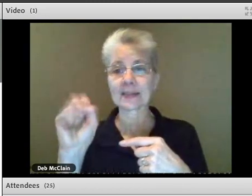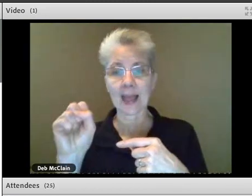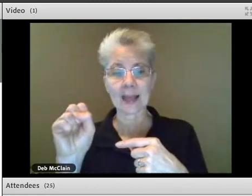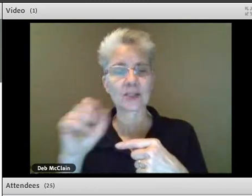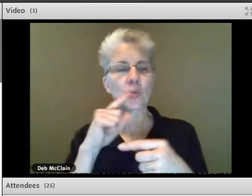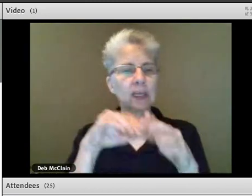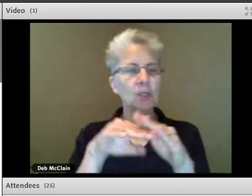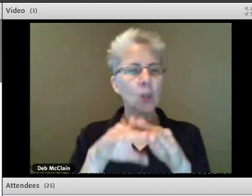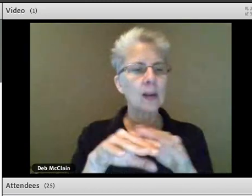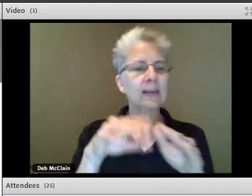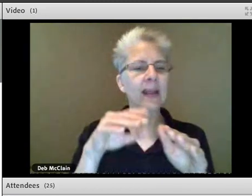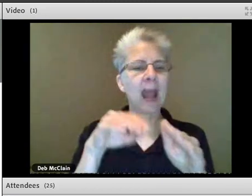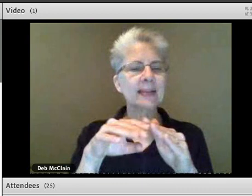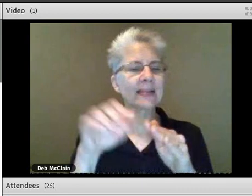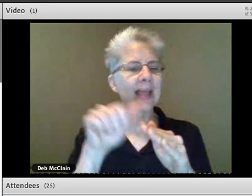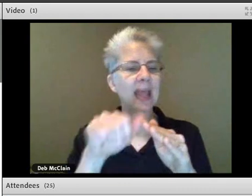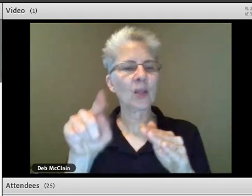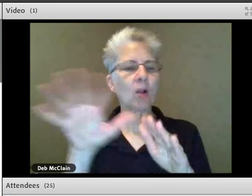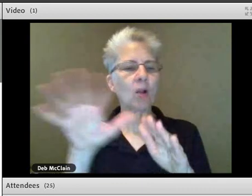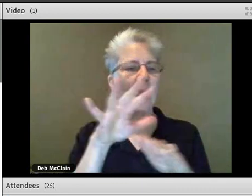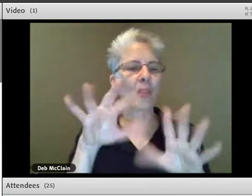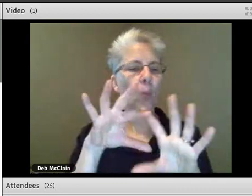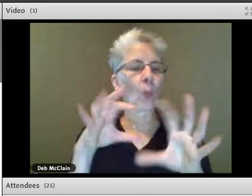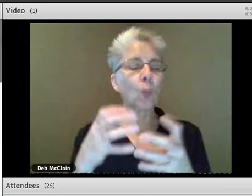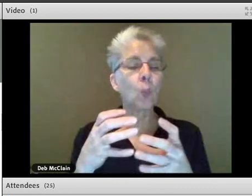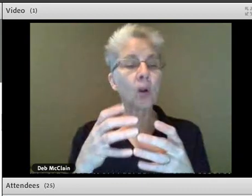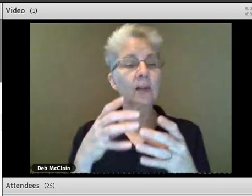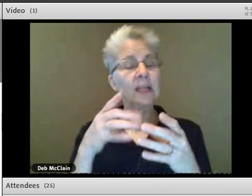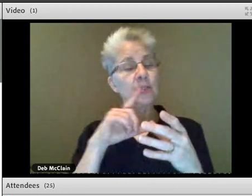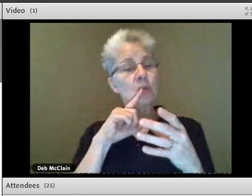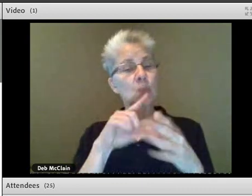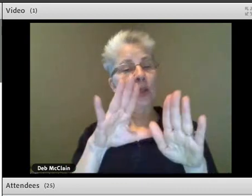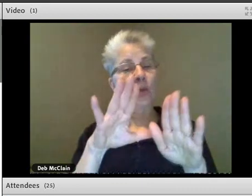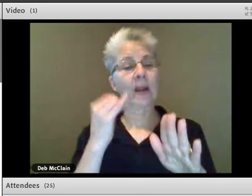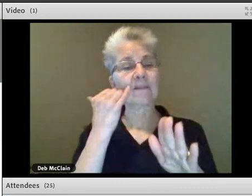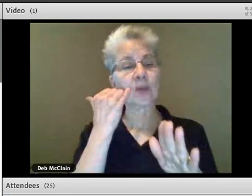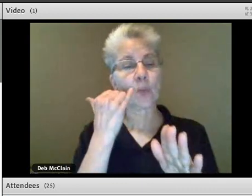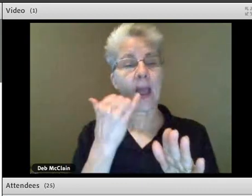you can access it anywhere around the world, and so this is really great if you have patrons that want